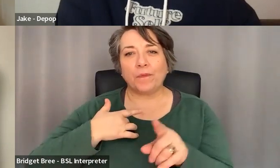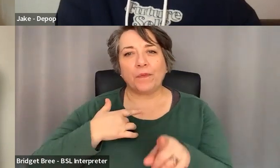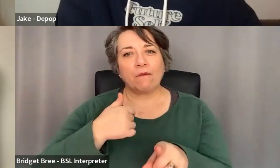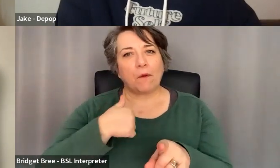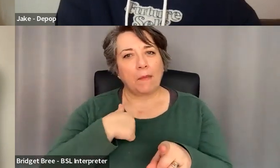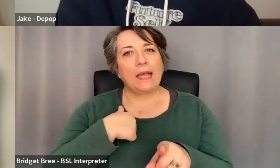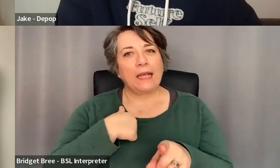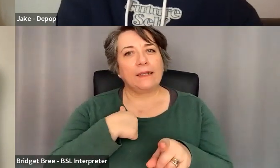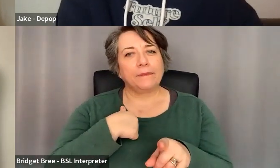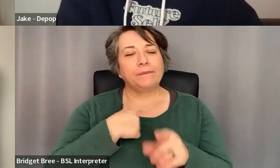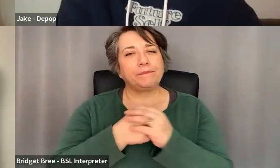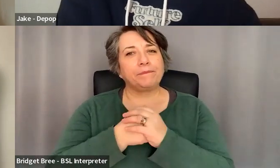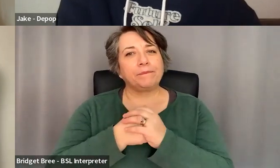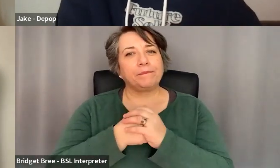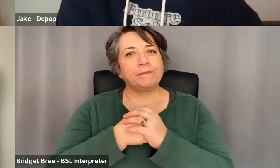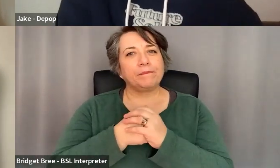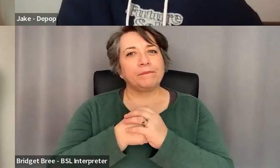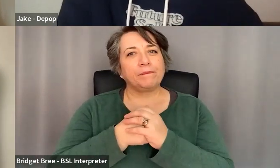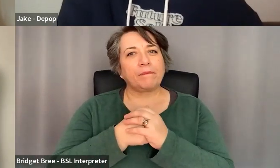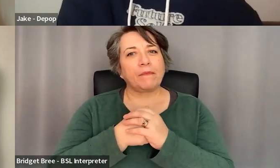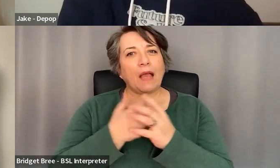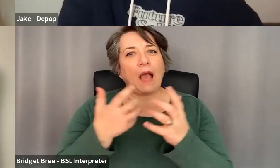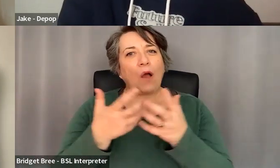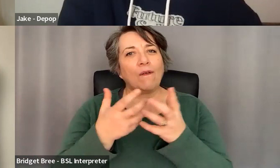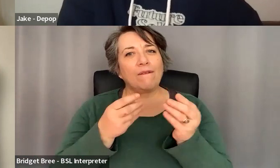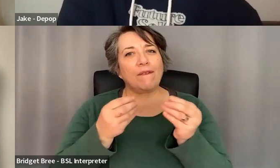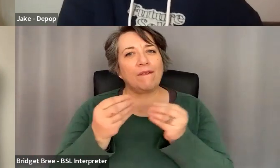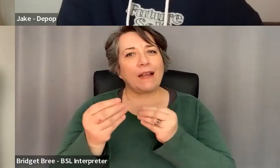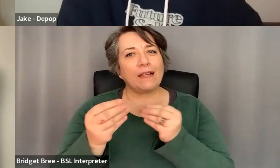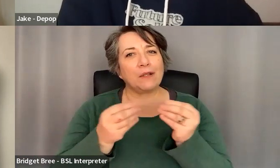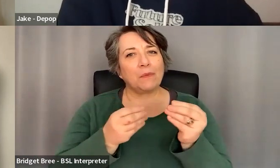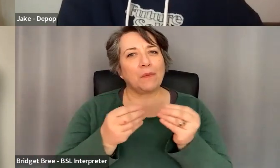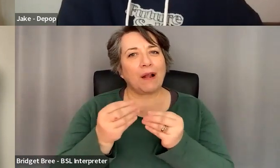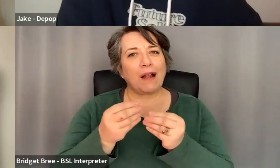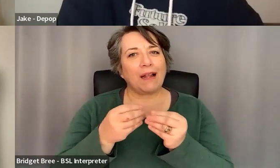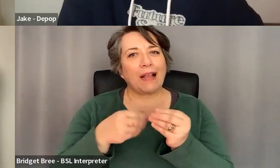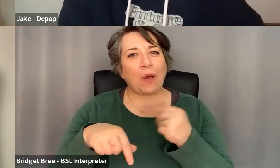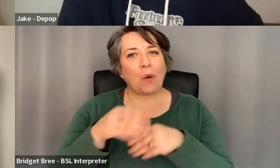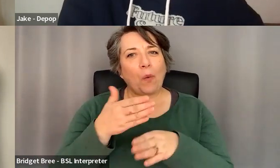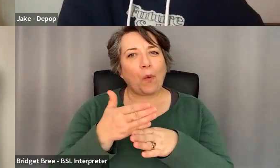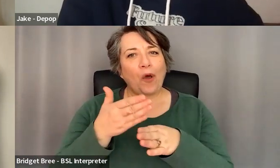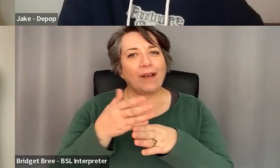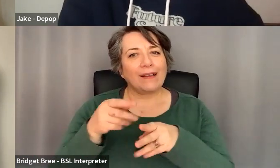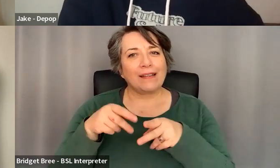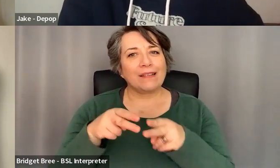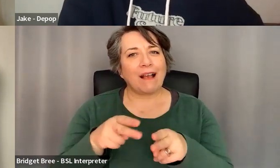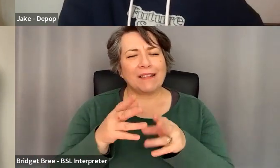Thing from my sides, probably. How flexible we can be around our working styles is a massive one, you know. Probably how flexible we can be around working styles is a massive one. If we think about different types of disability, catering to different